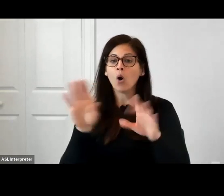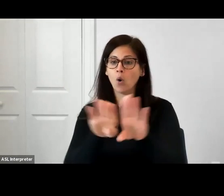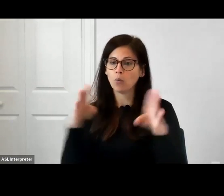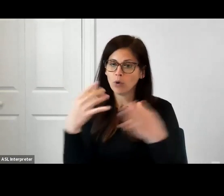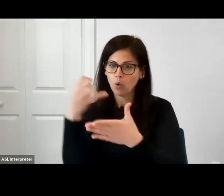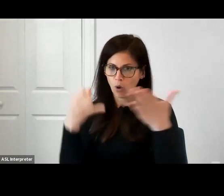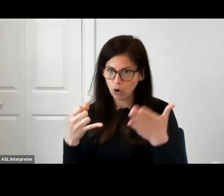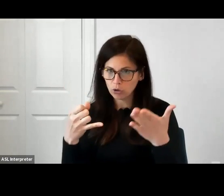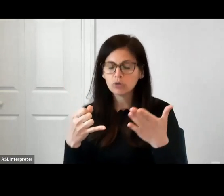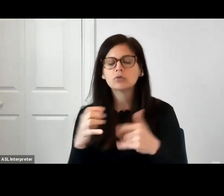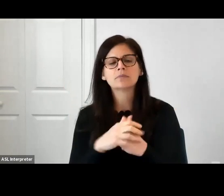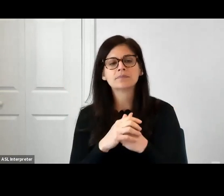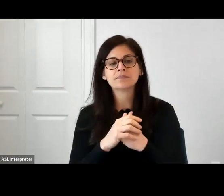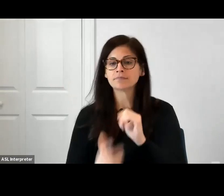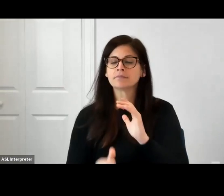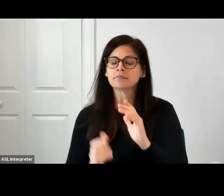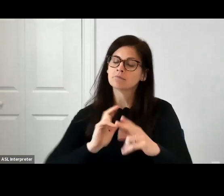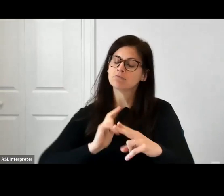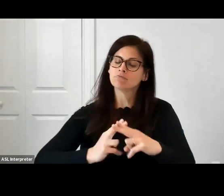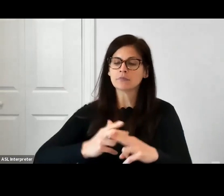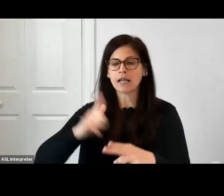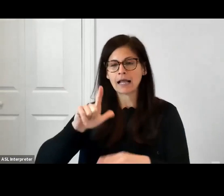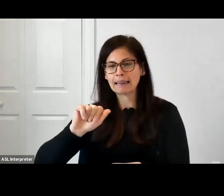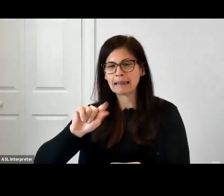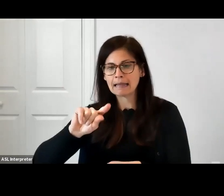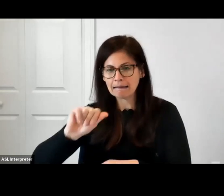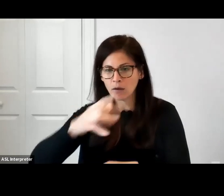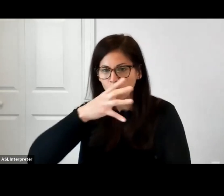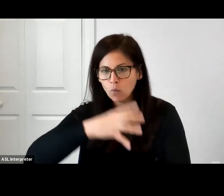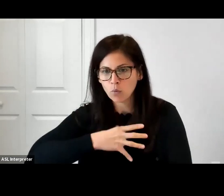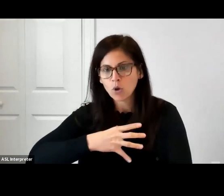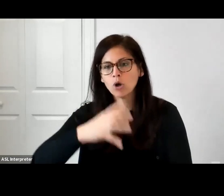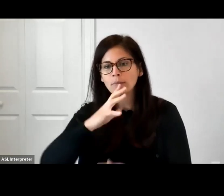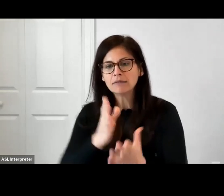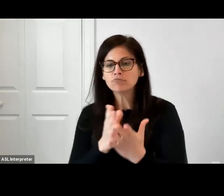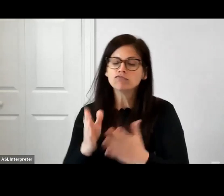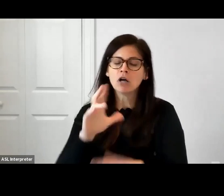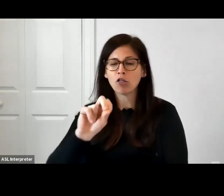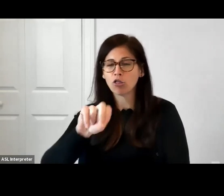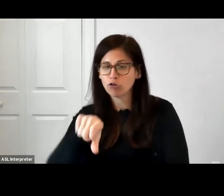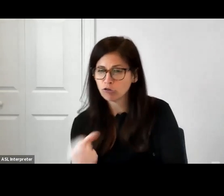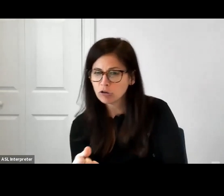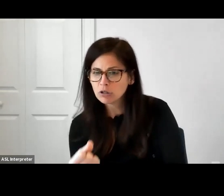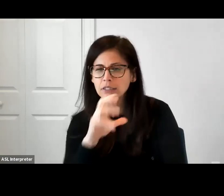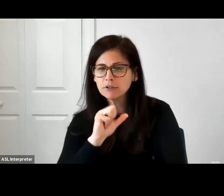I identify as a Latina woman in my late 30s, I have shoulder length brown hair